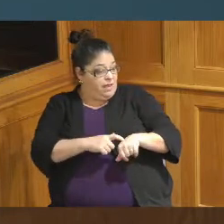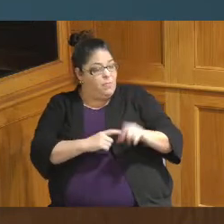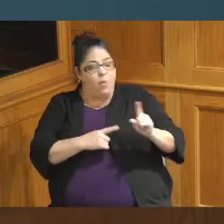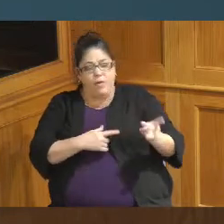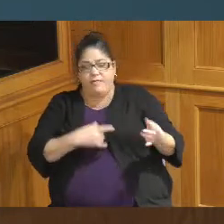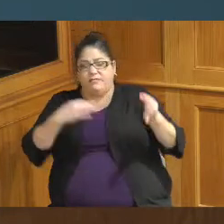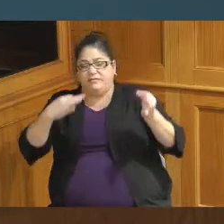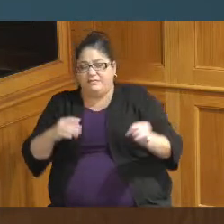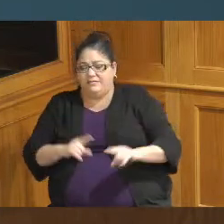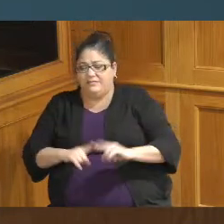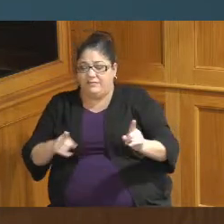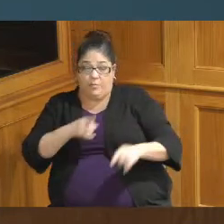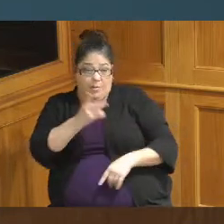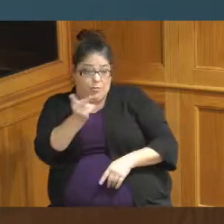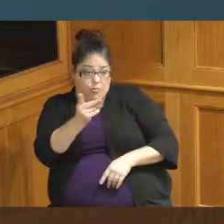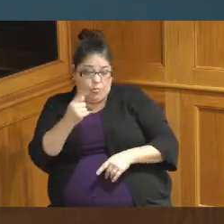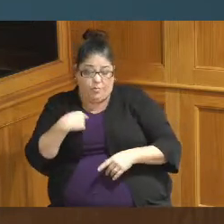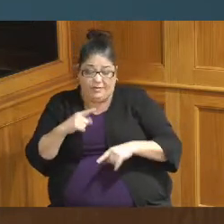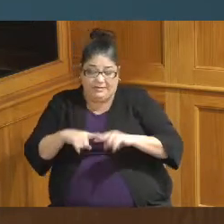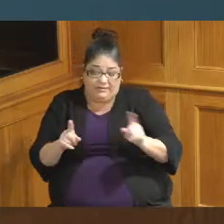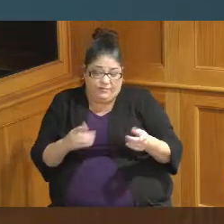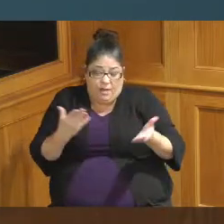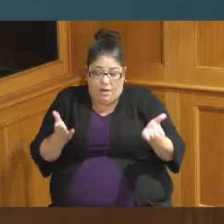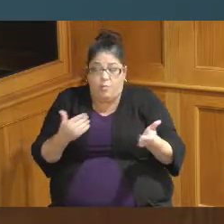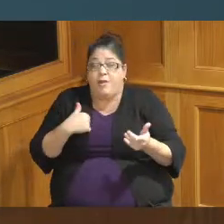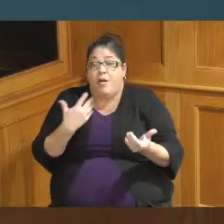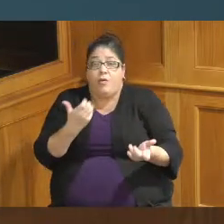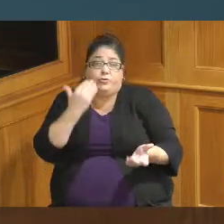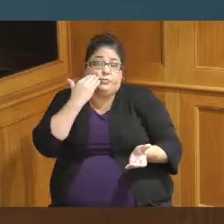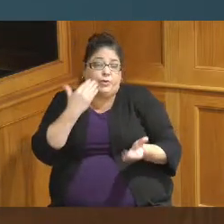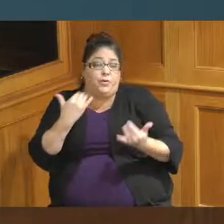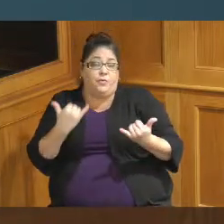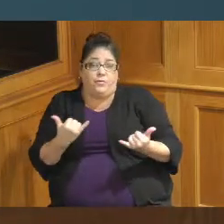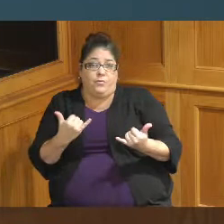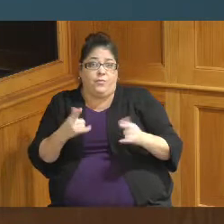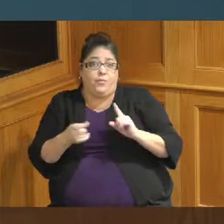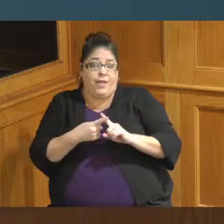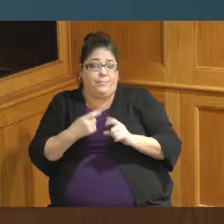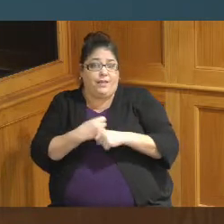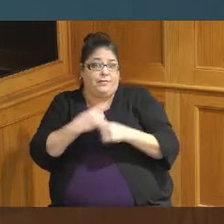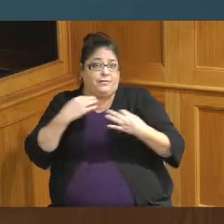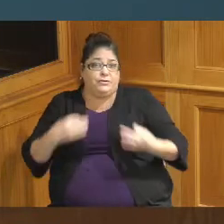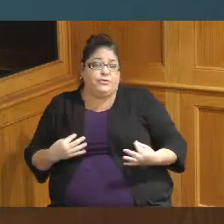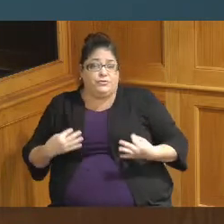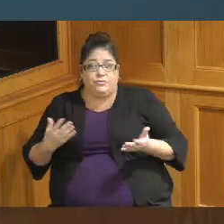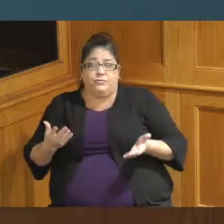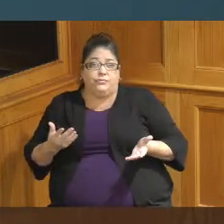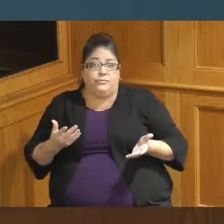may WI a different way but I want the information so that I can make the most intelligent decision